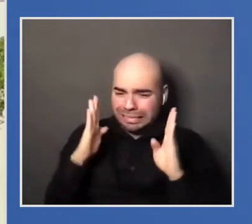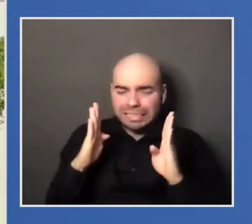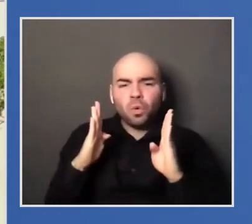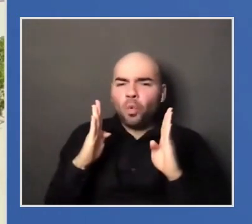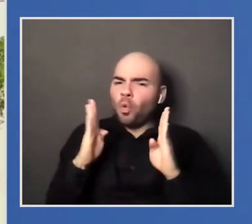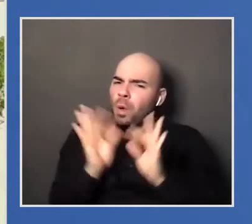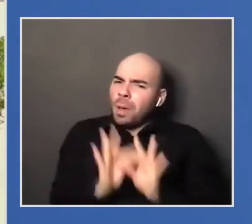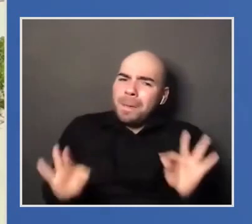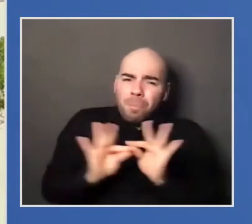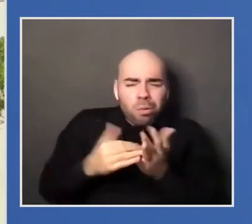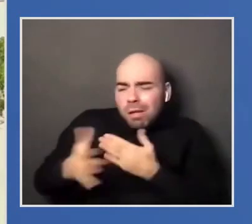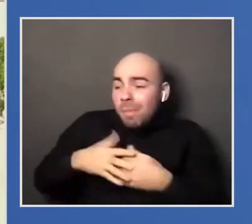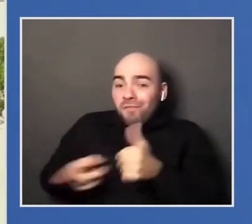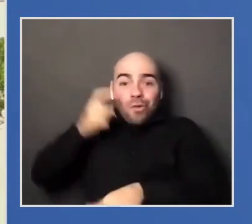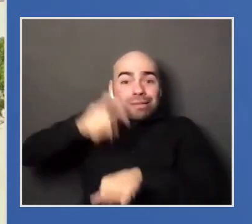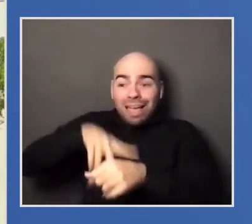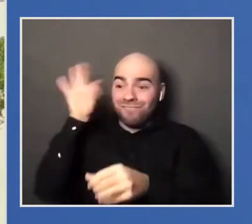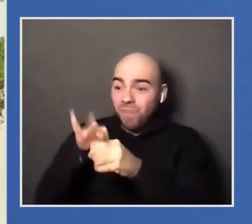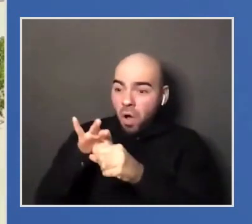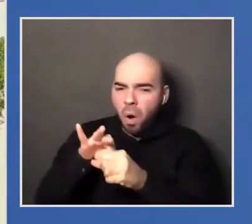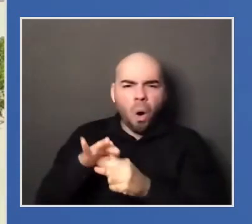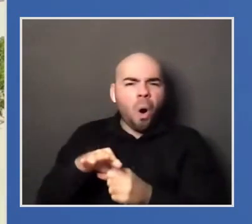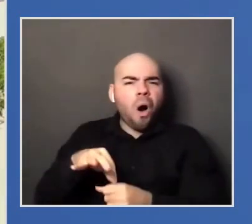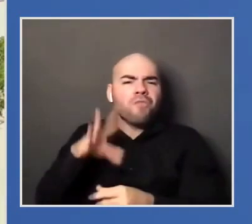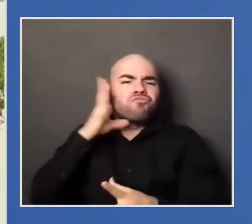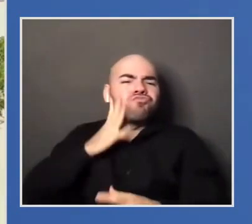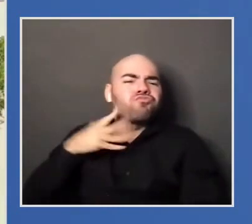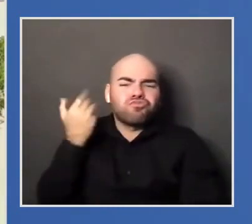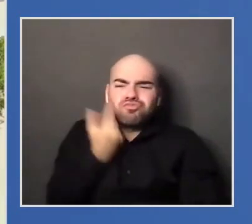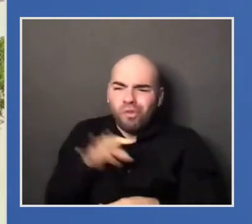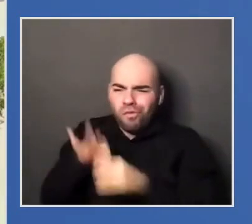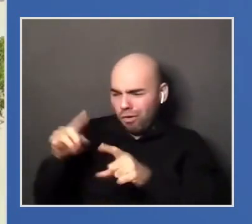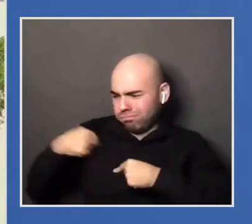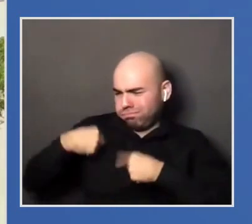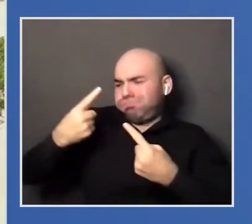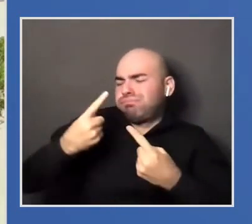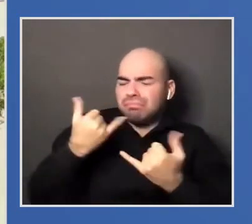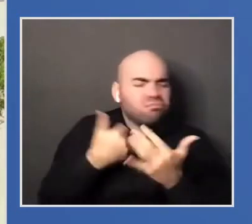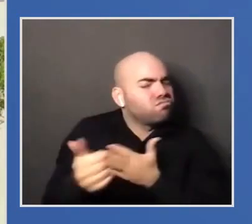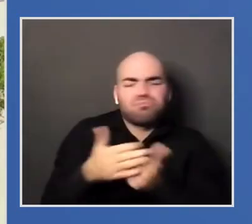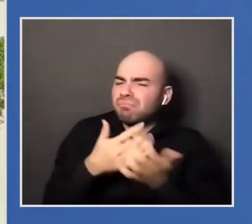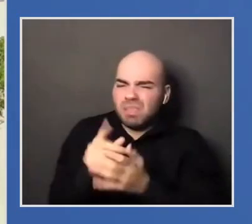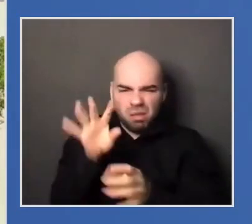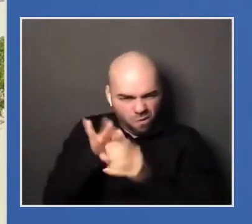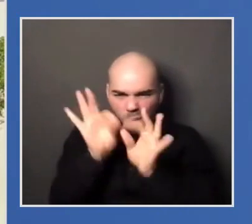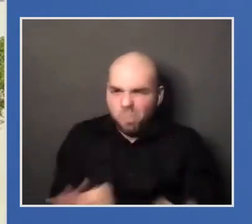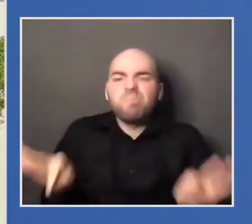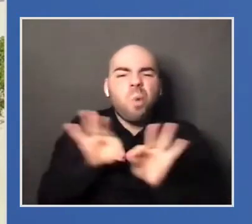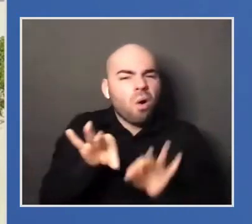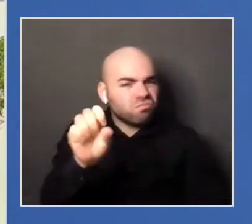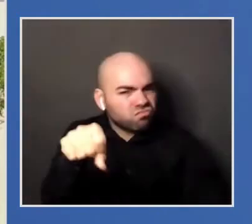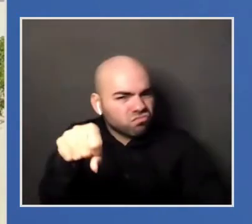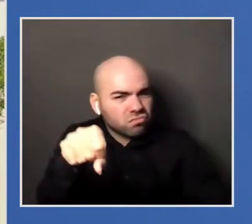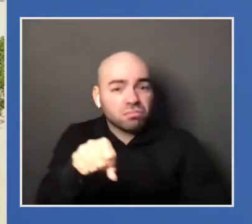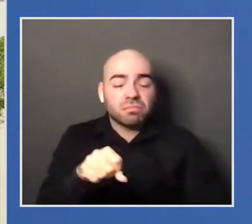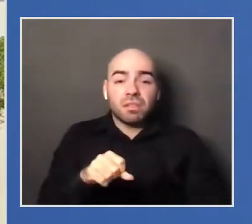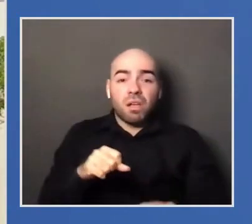FOLKS, I WILL. WE HAVE TO VOTE. FINALLY, WE HAVE TO VOTE TO MEET THE CHALLENGE OF CLIMATE CRISIS. THIS GUY DOES NOT UNDERSTAND